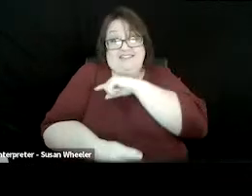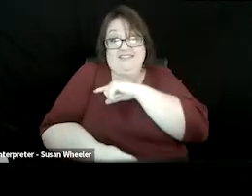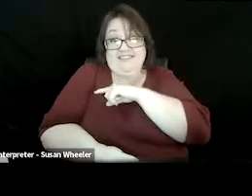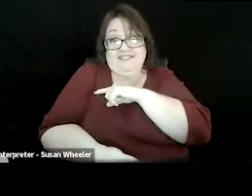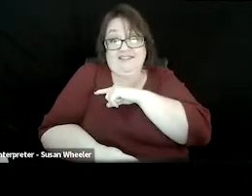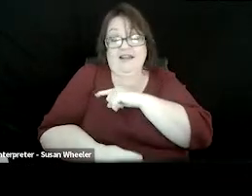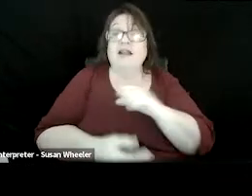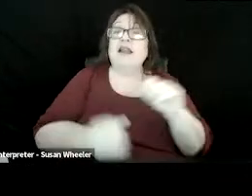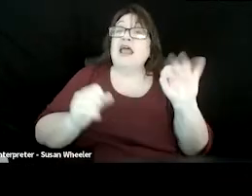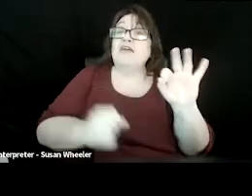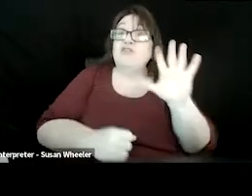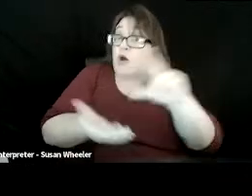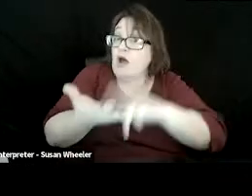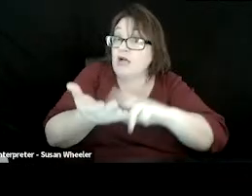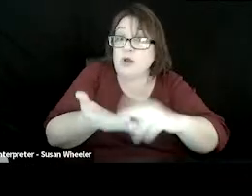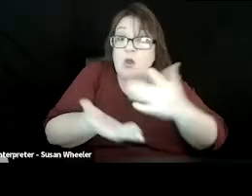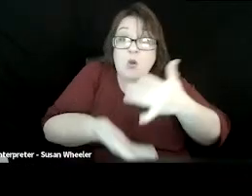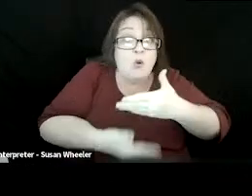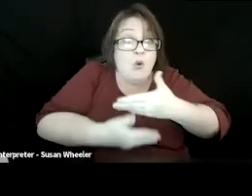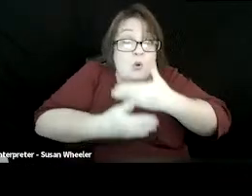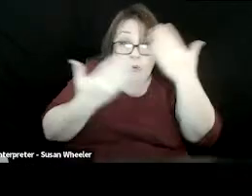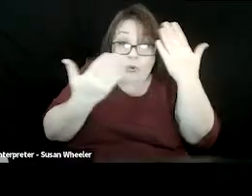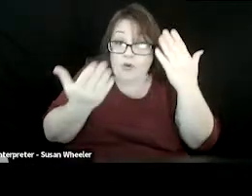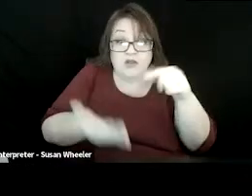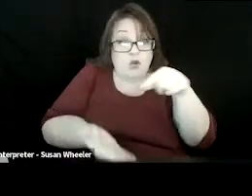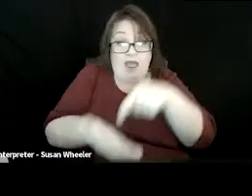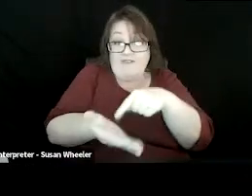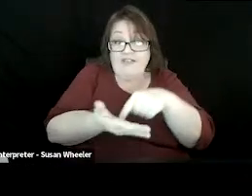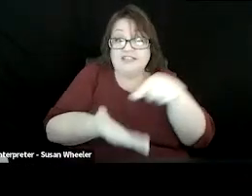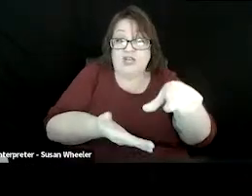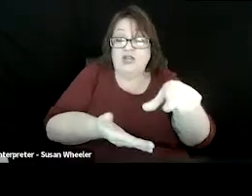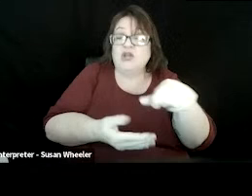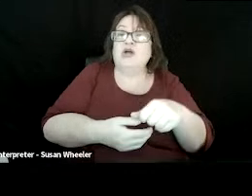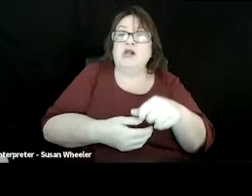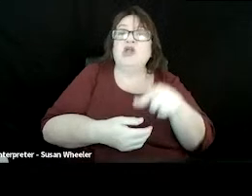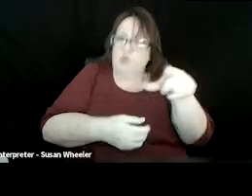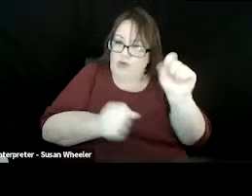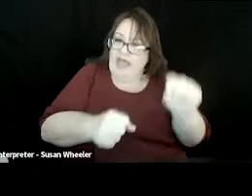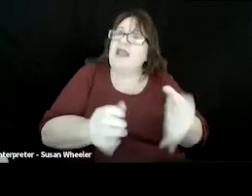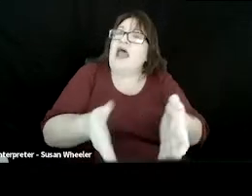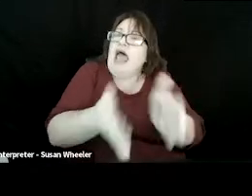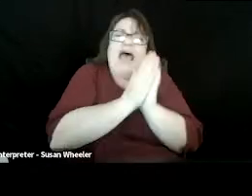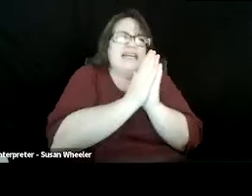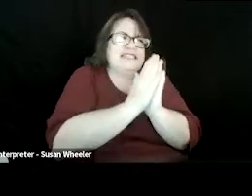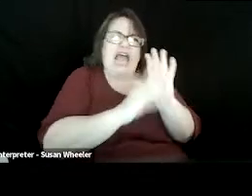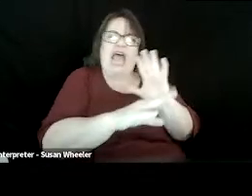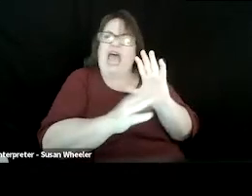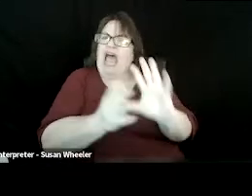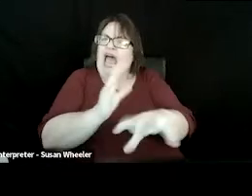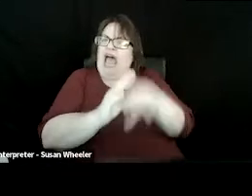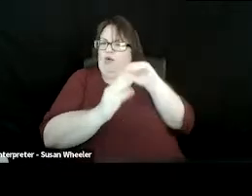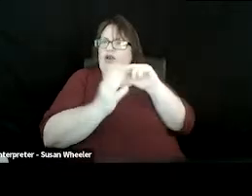for liquidated damages, you can still potentially ask out of your contract and your employer may allow you